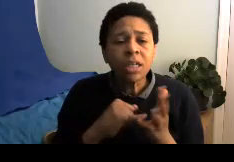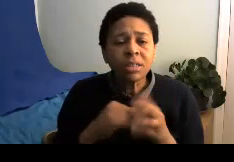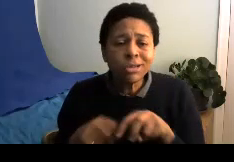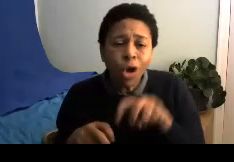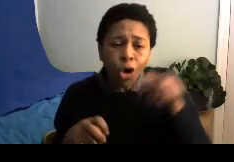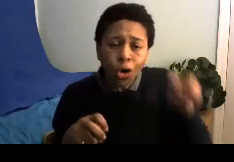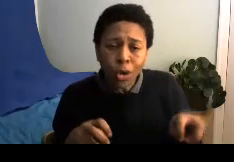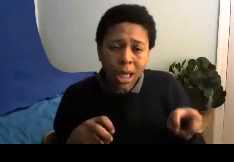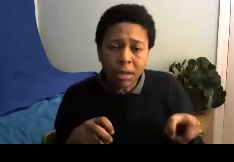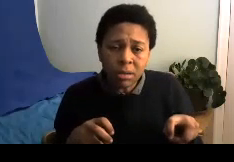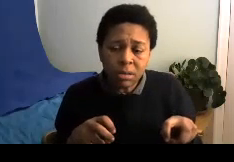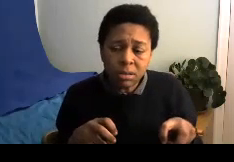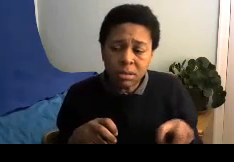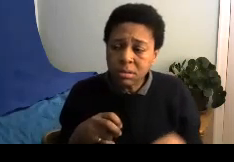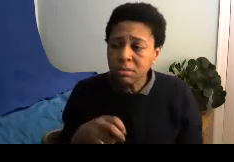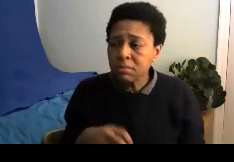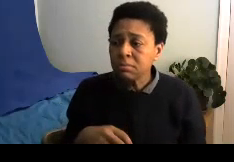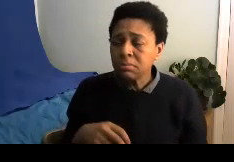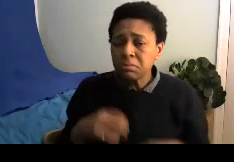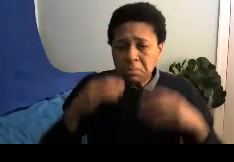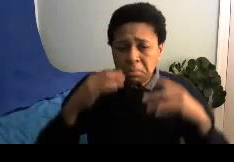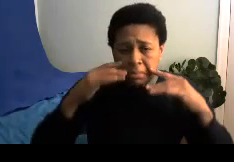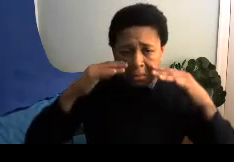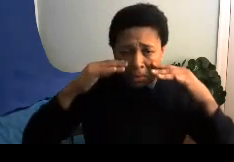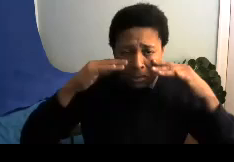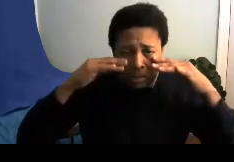grieving on the pavement as Brother Woodall drove away.